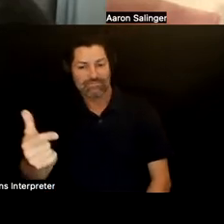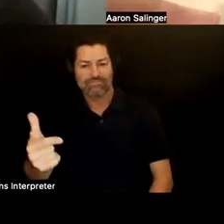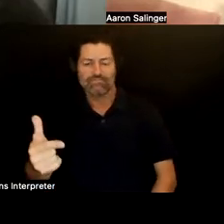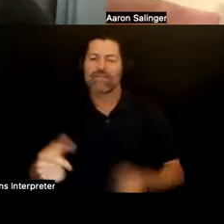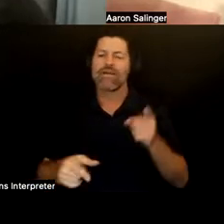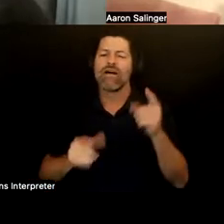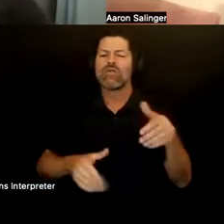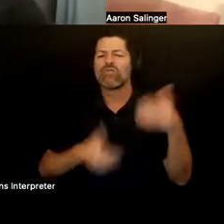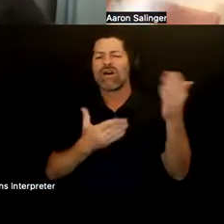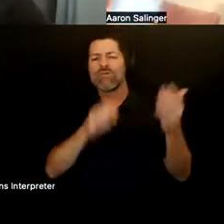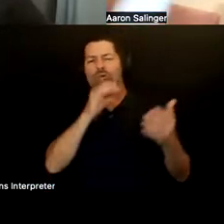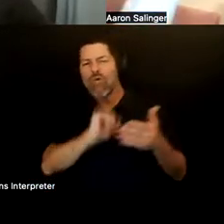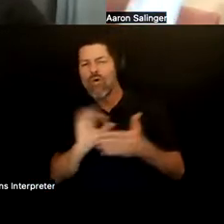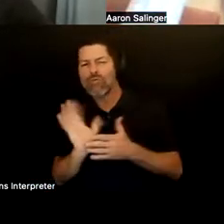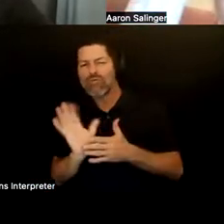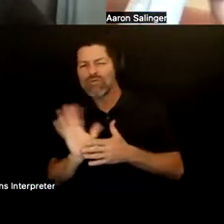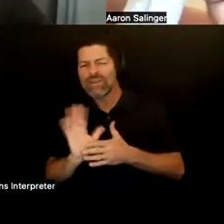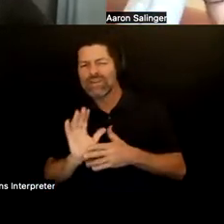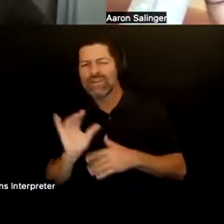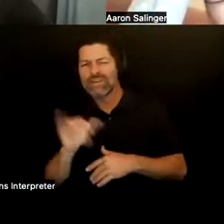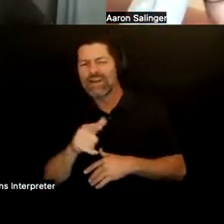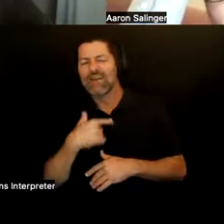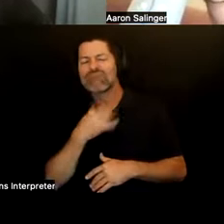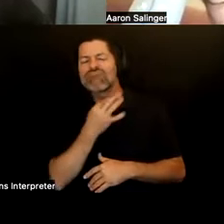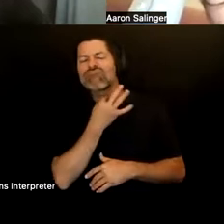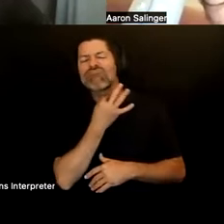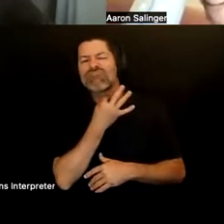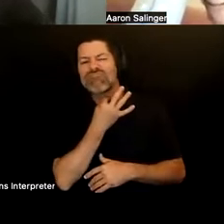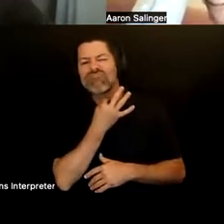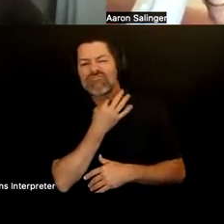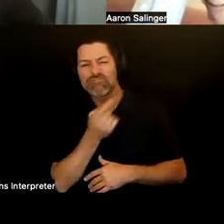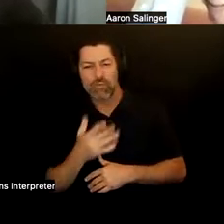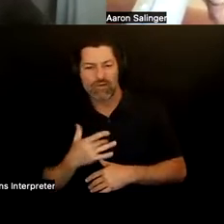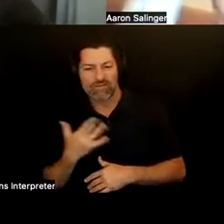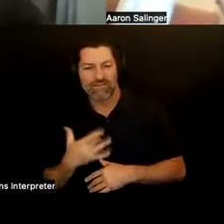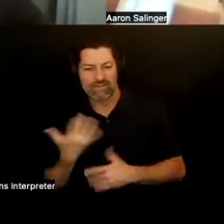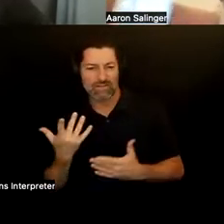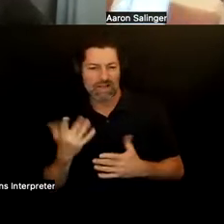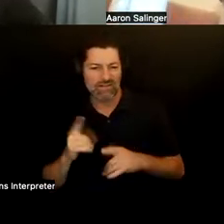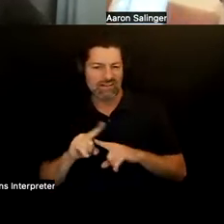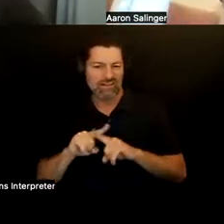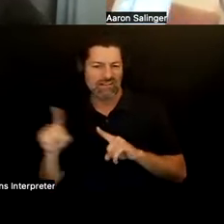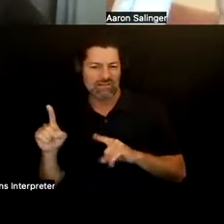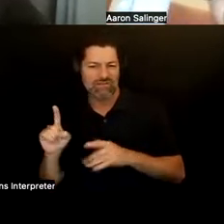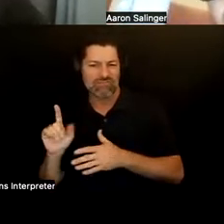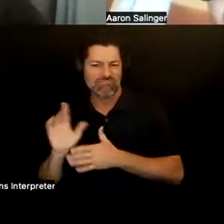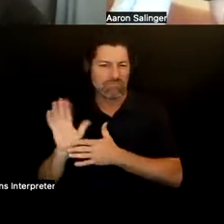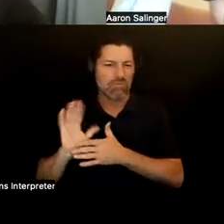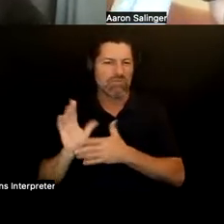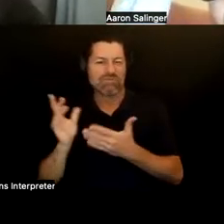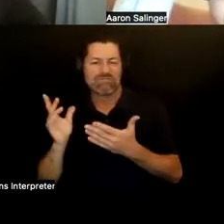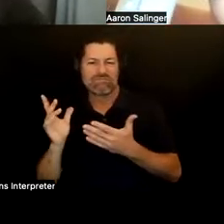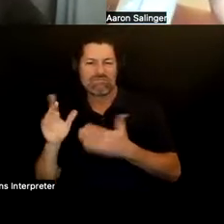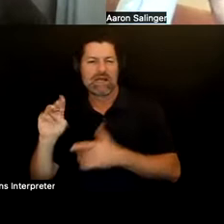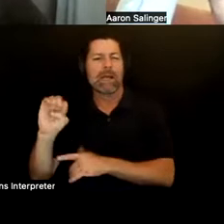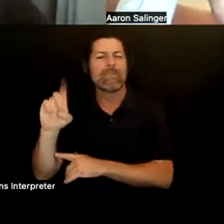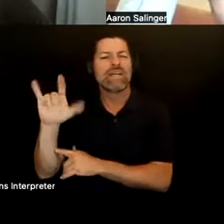old movie with the , I was curious how you feel about different media representations.